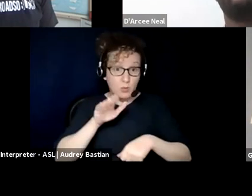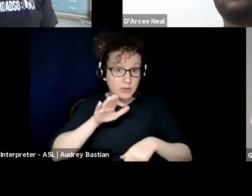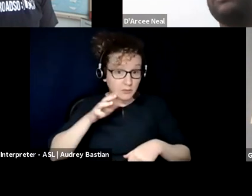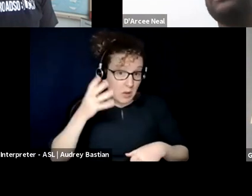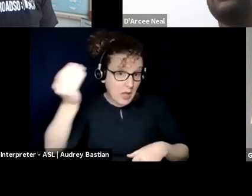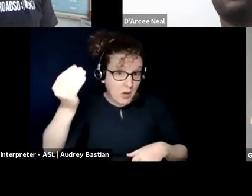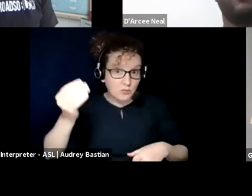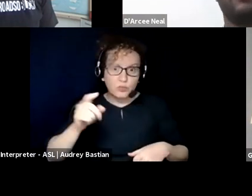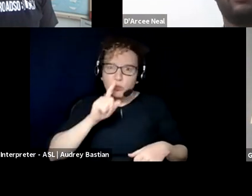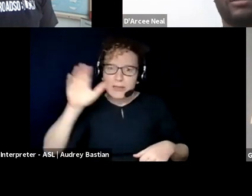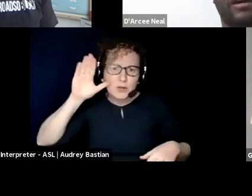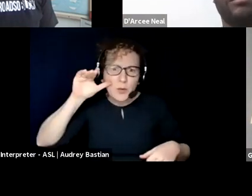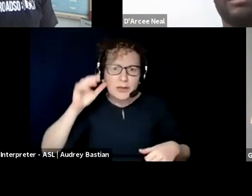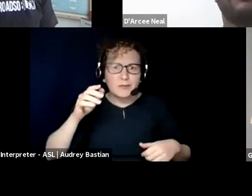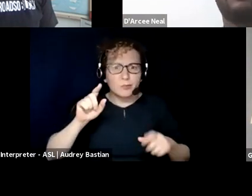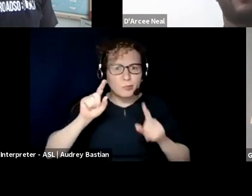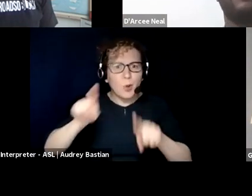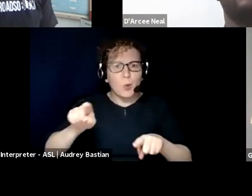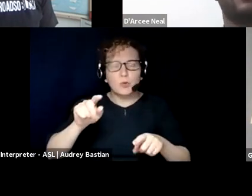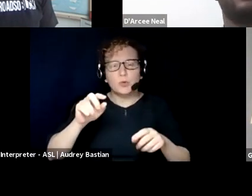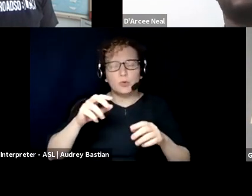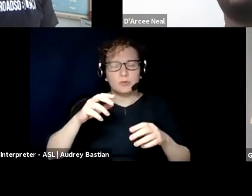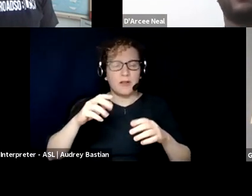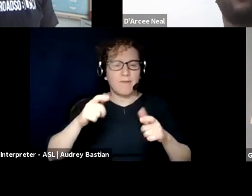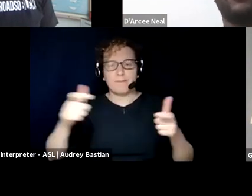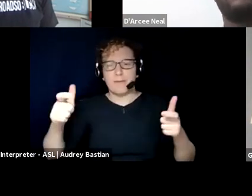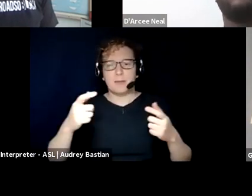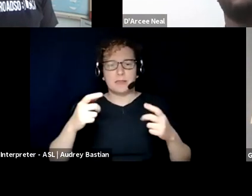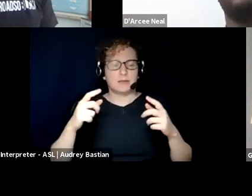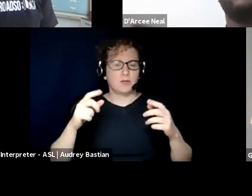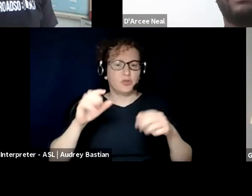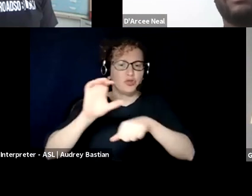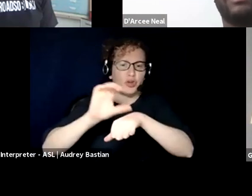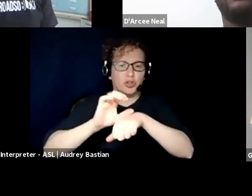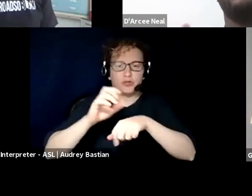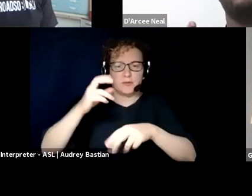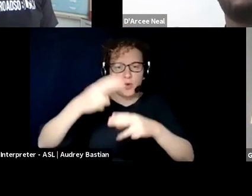super will determine we would go to Notre Dame because I never seen it. And I wanted to, but to get there you needed